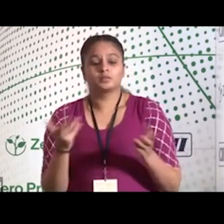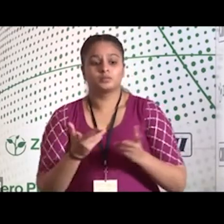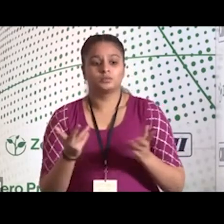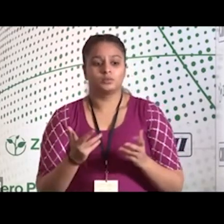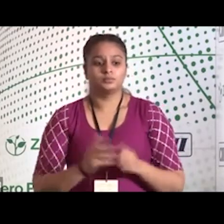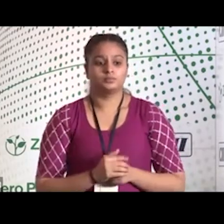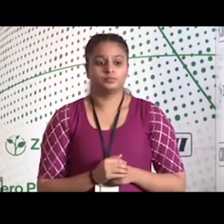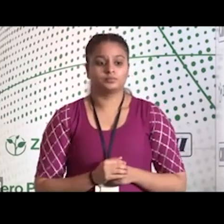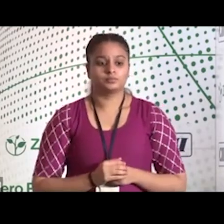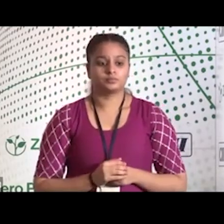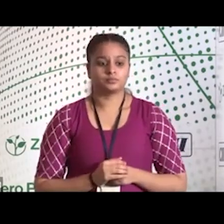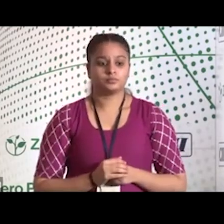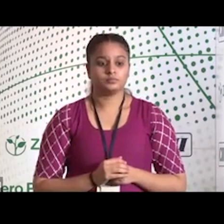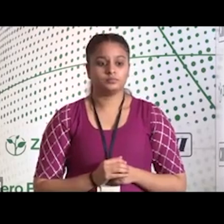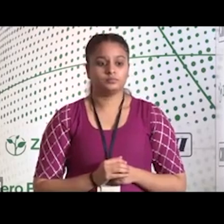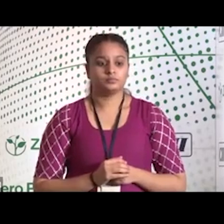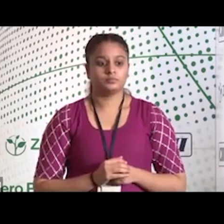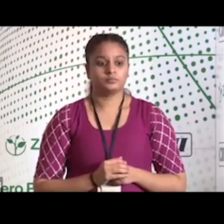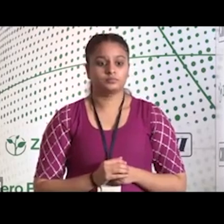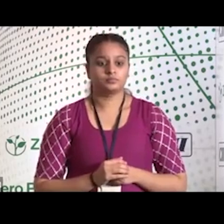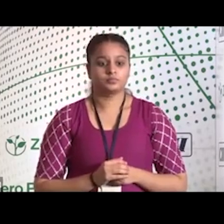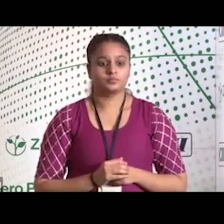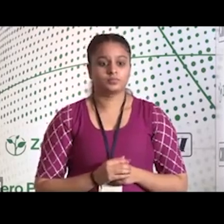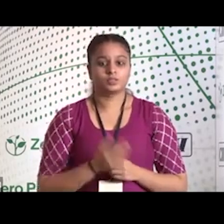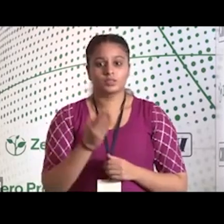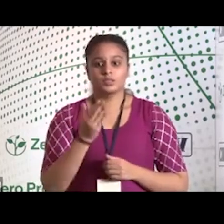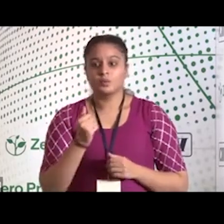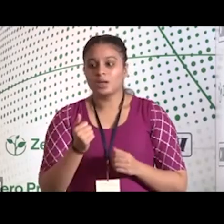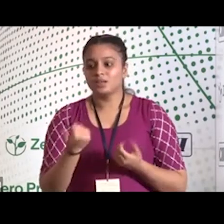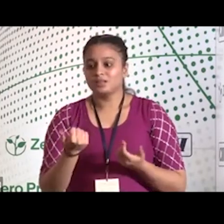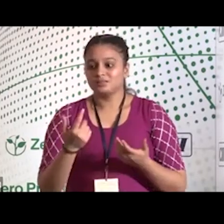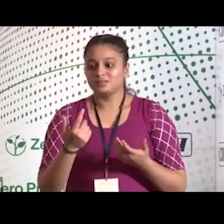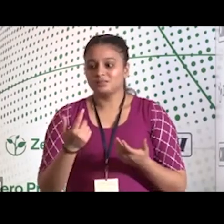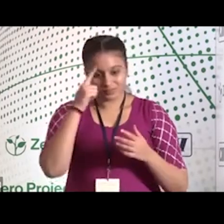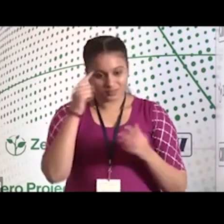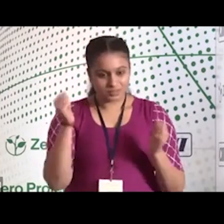while there is great comfort and there is great,